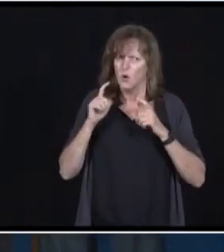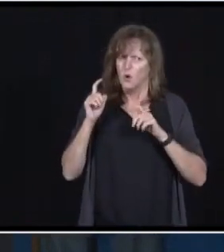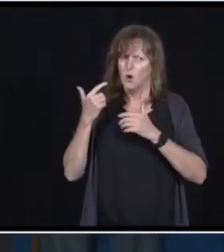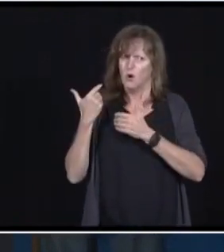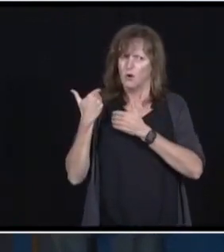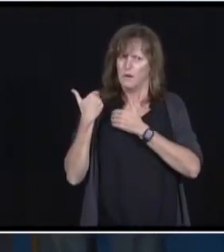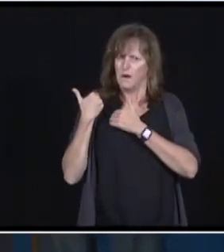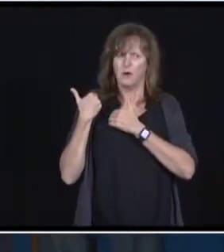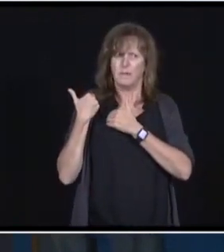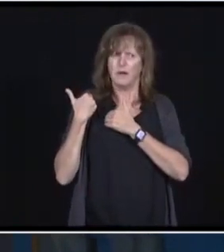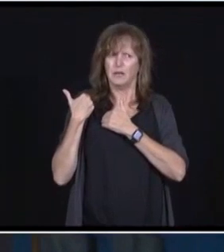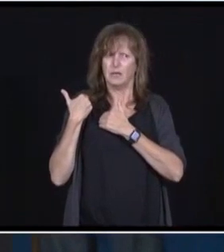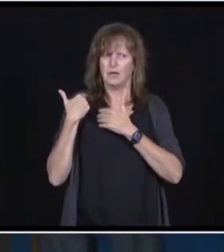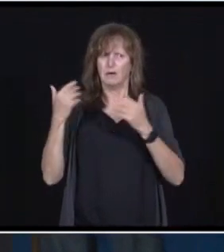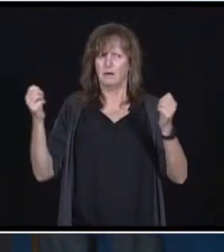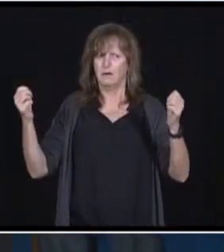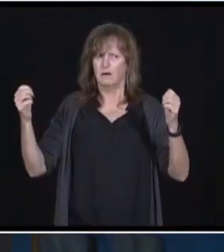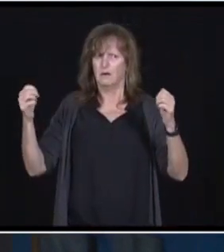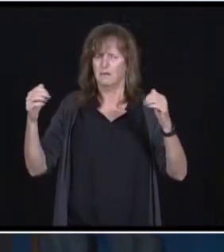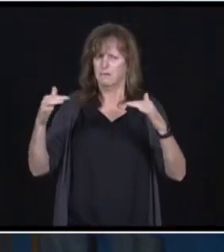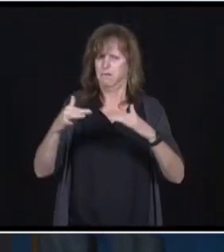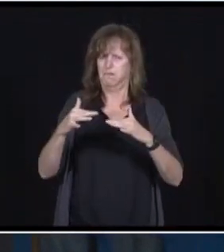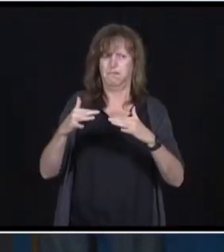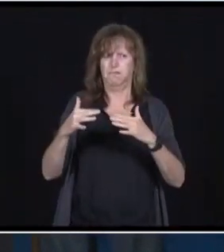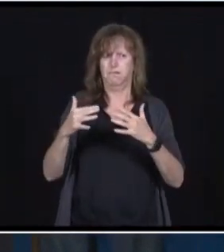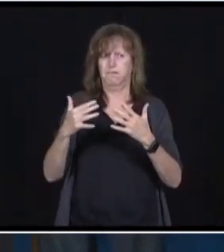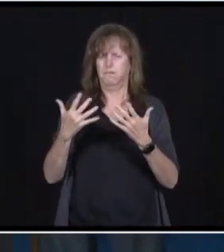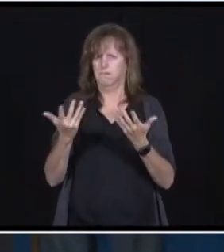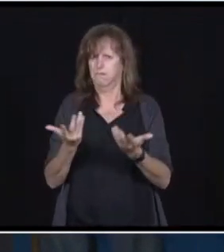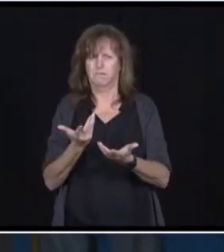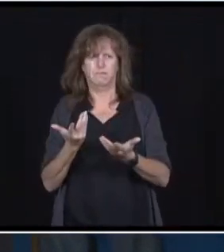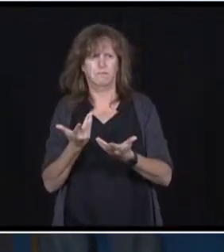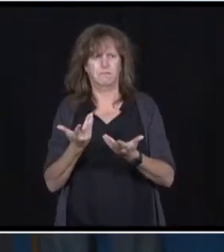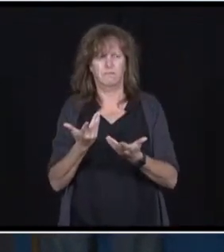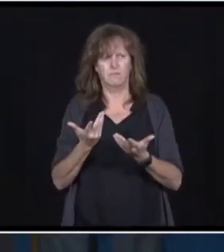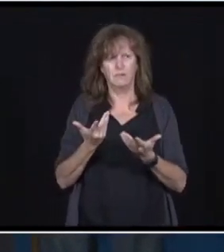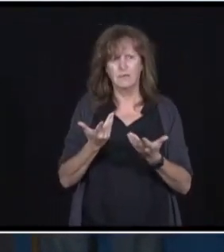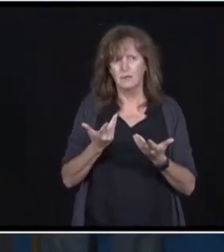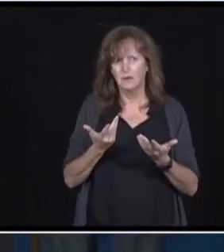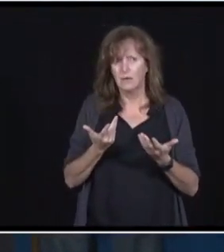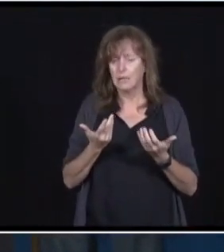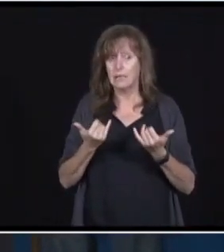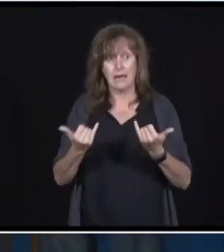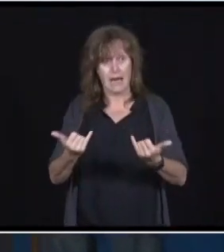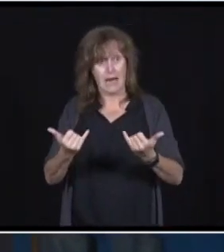well, as Dr Williams. One of the big responses we've got into the response